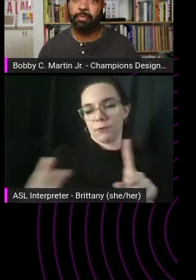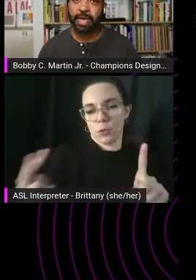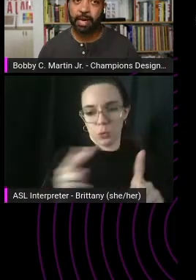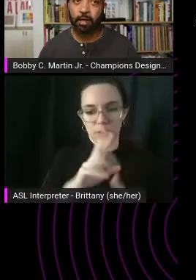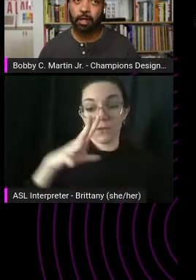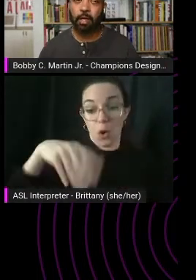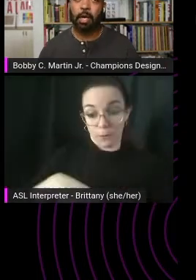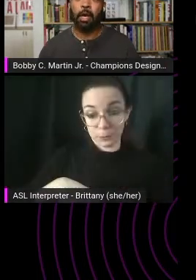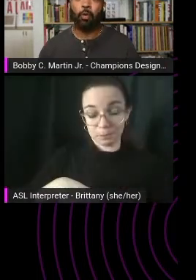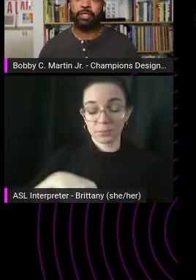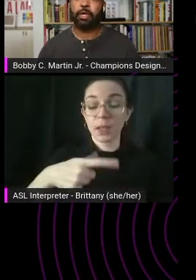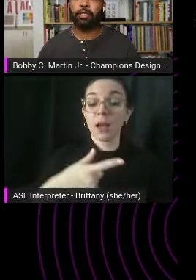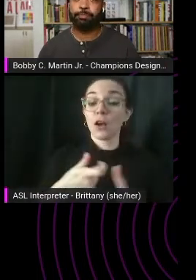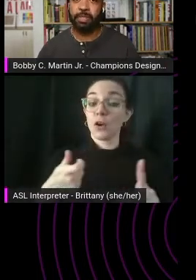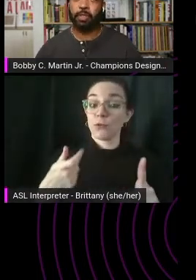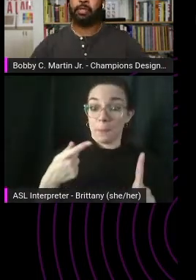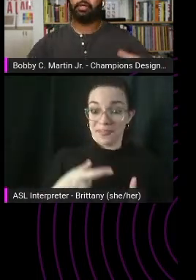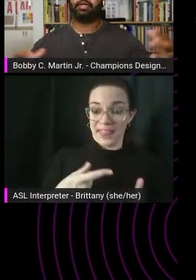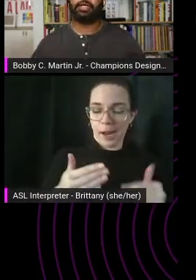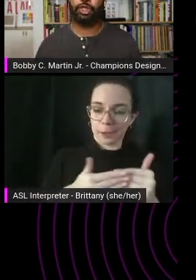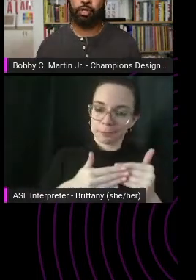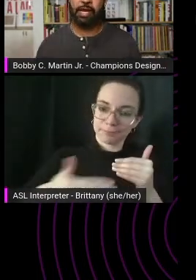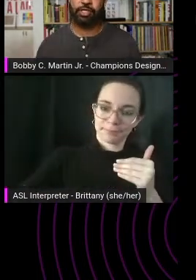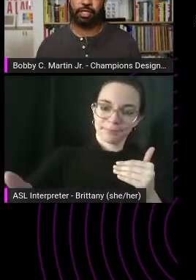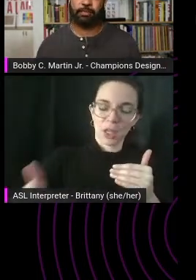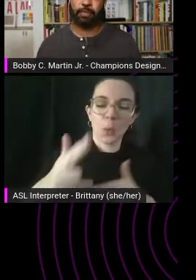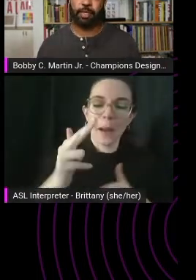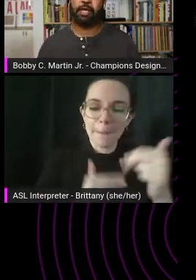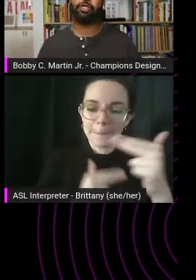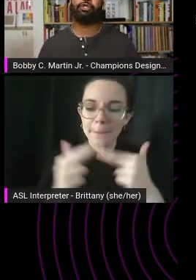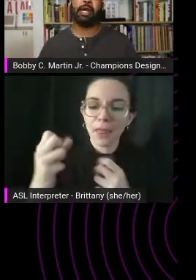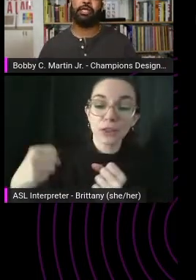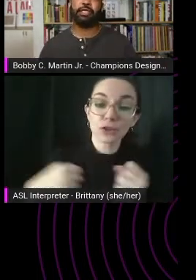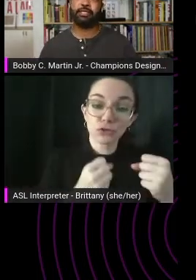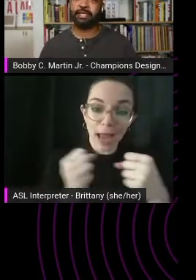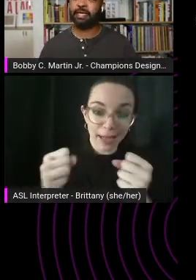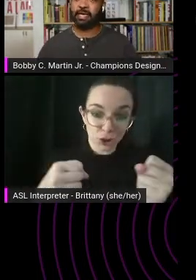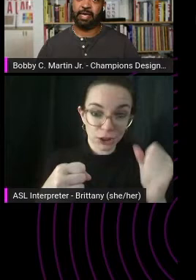From there, we start to build the strategy. And the strategy is the